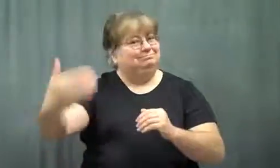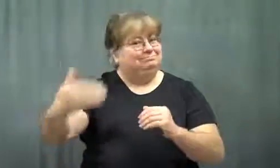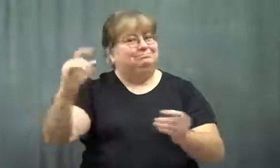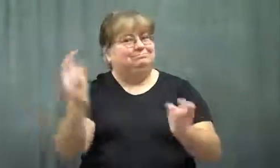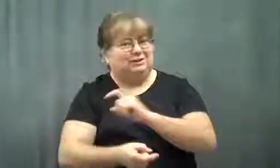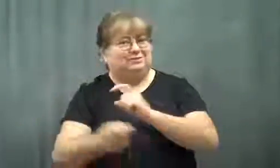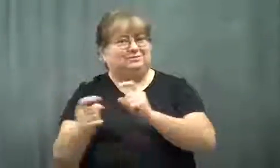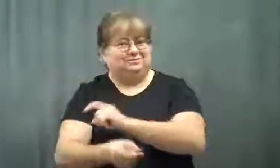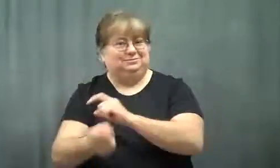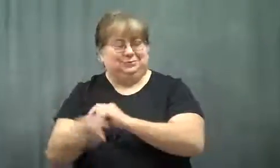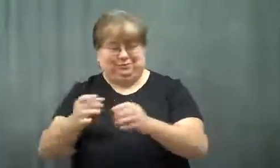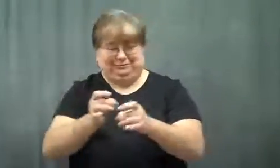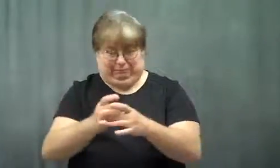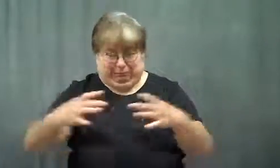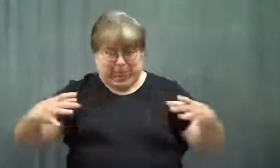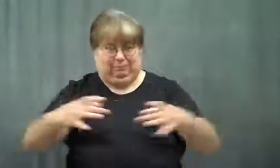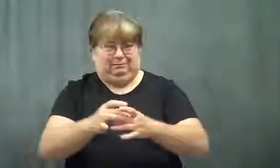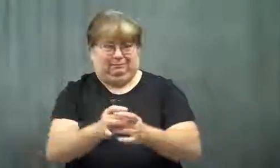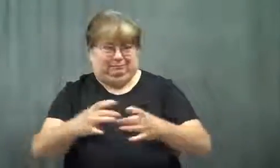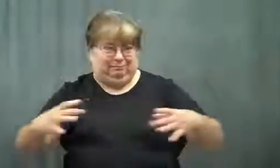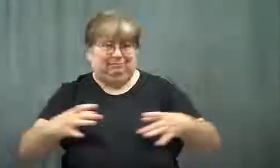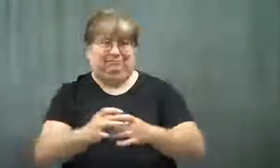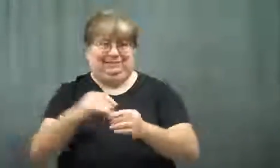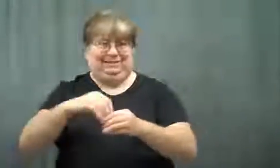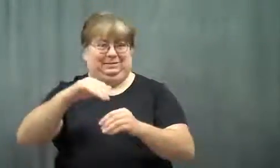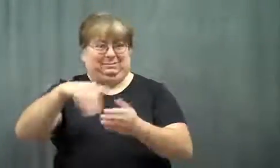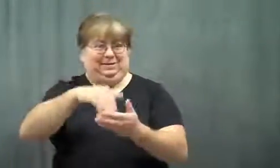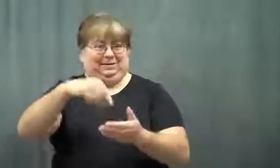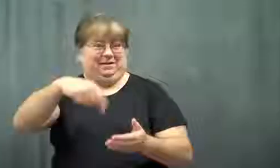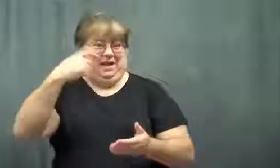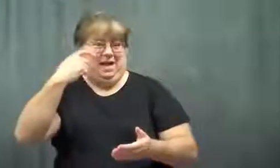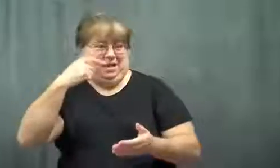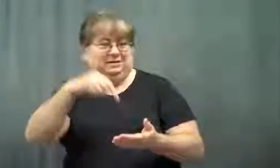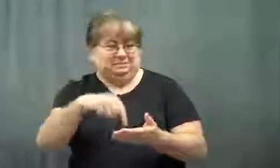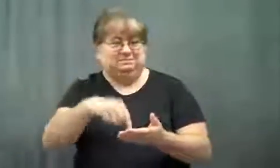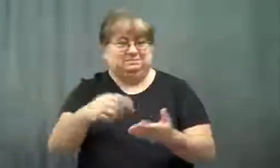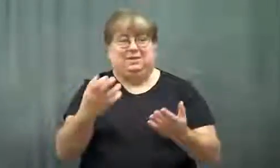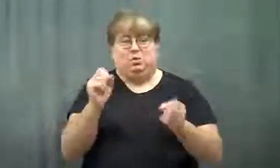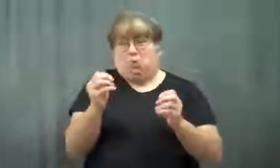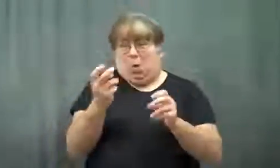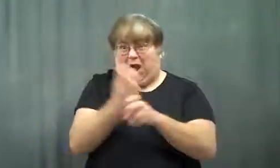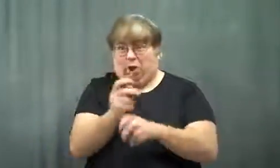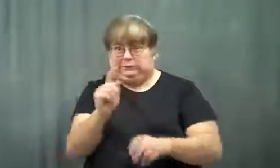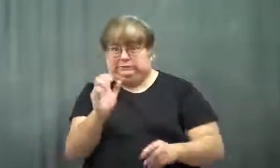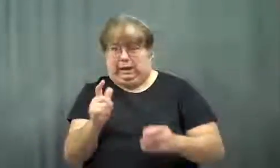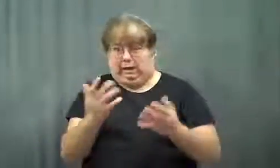The eye of a hurricane is always being replaced.